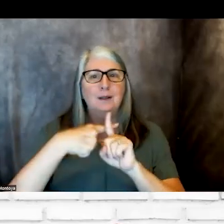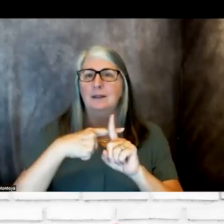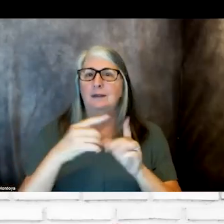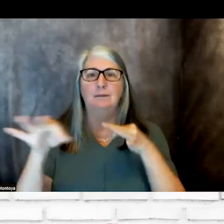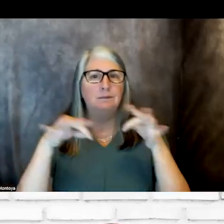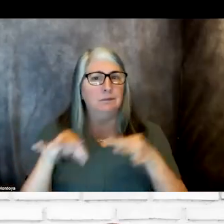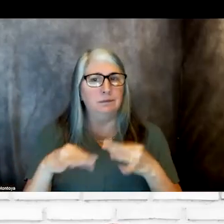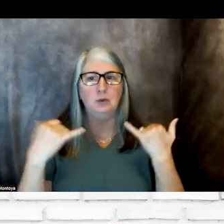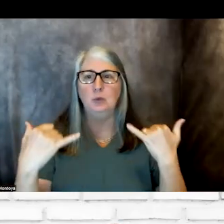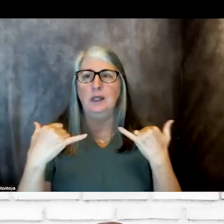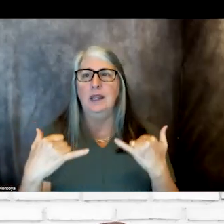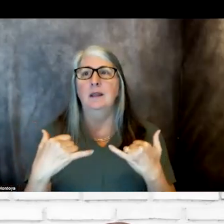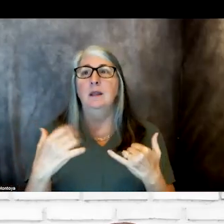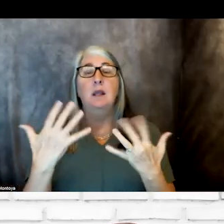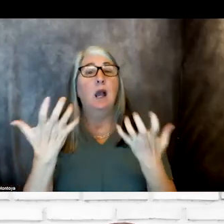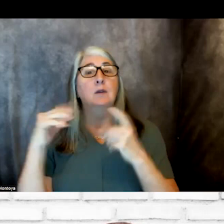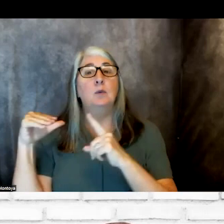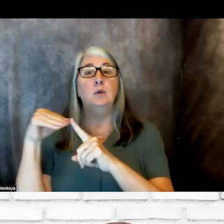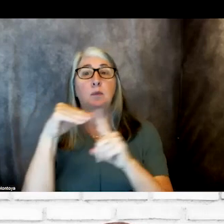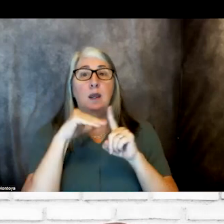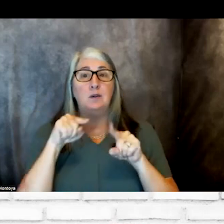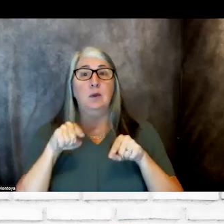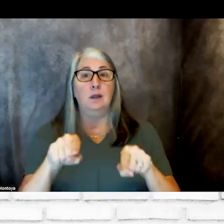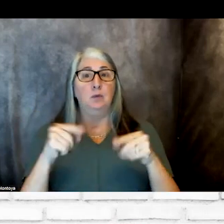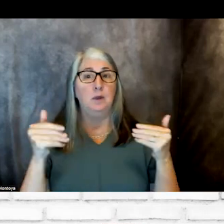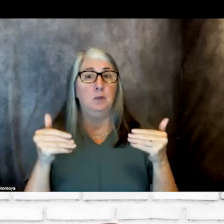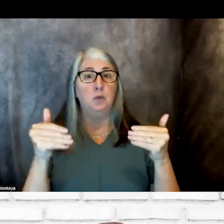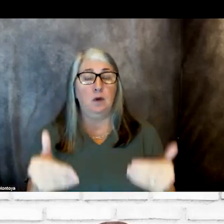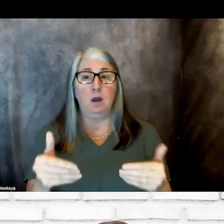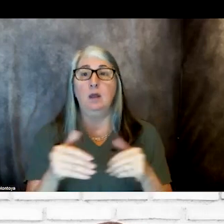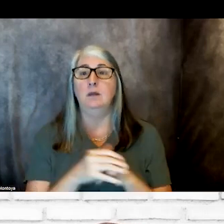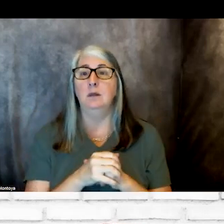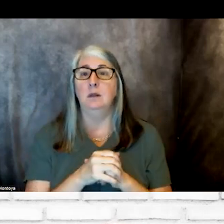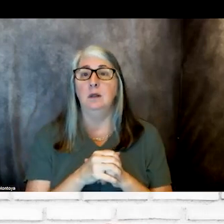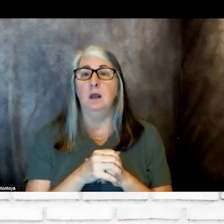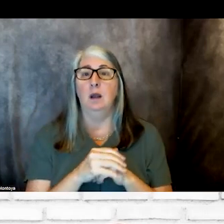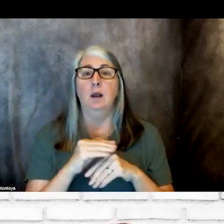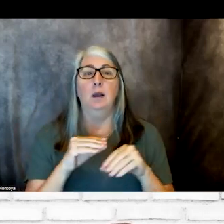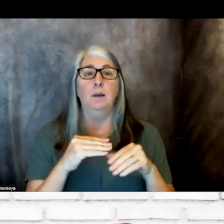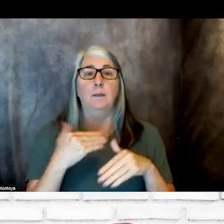I WANT TO REMIND PEOPLE THAT MOVING AMERICA'S SOUL ON SIDE SIDE